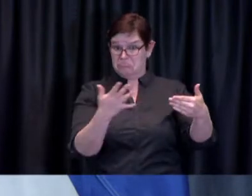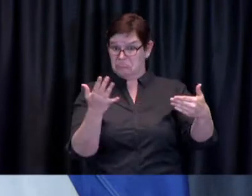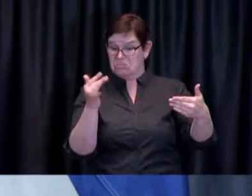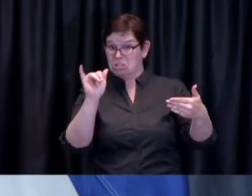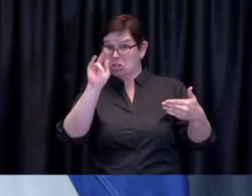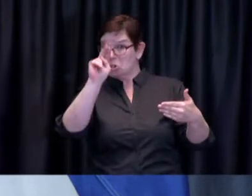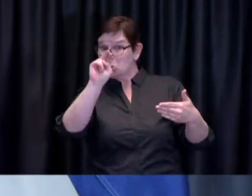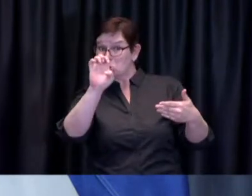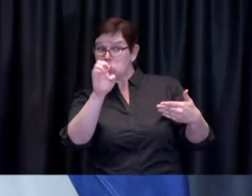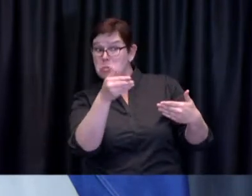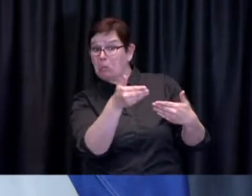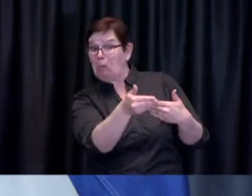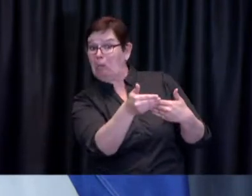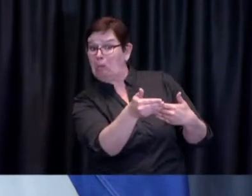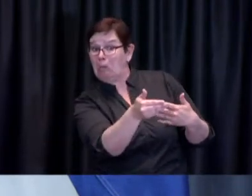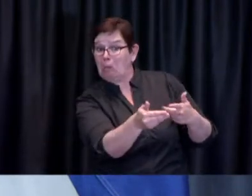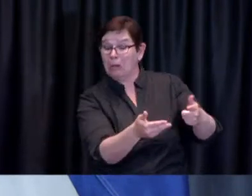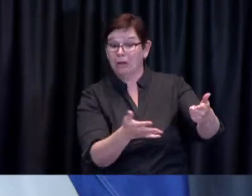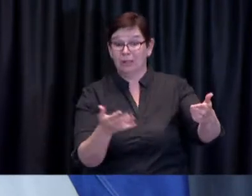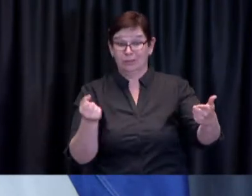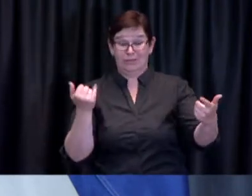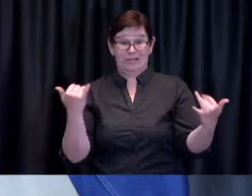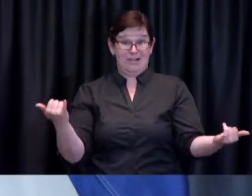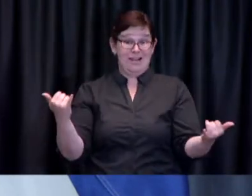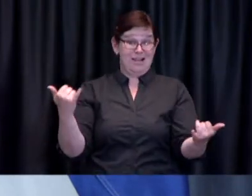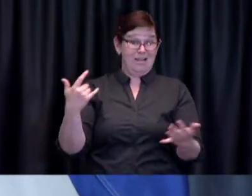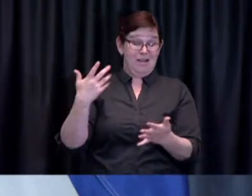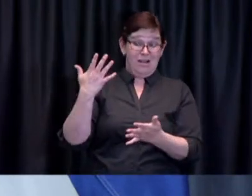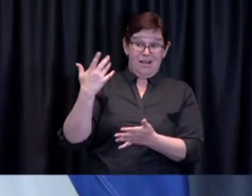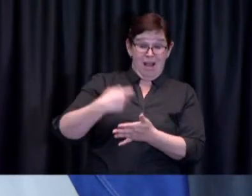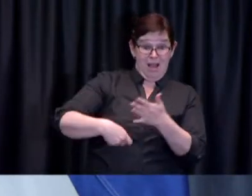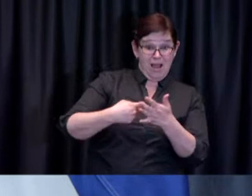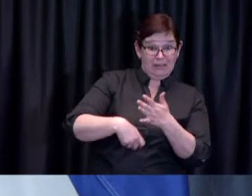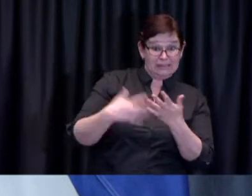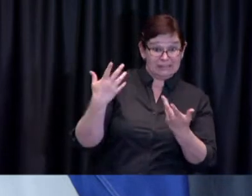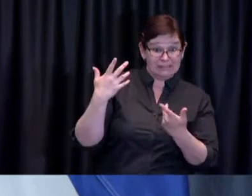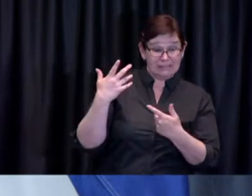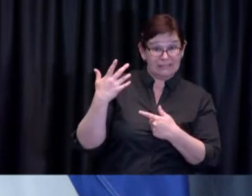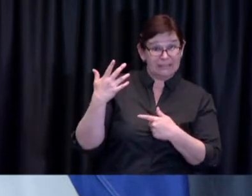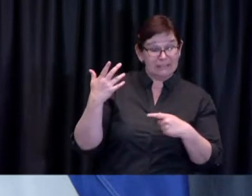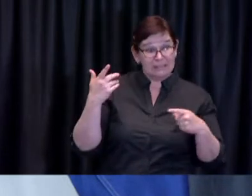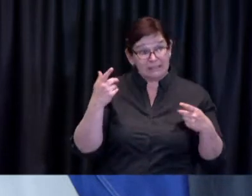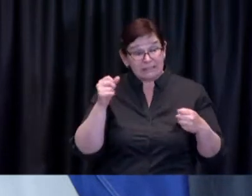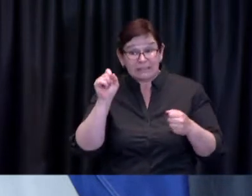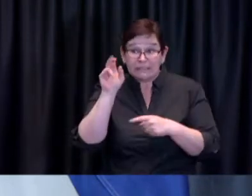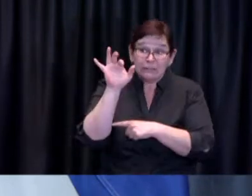current hockey series uh is scheduled to be over by then uh and I think that uh it'll be obviously